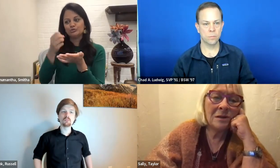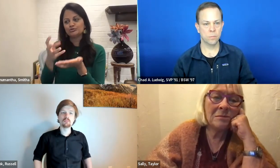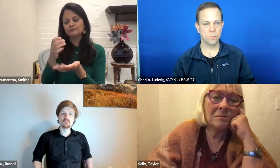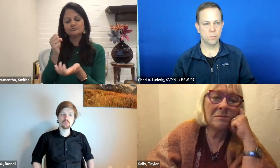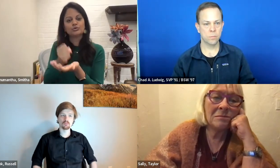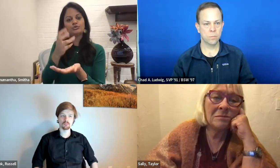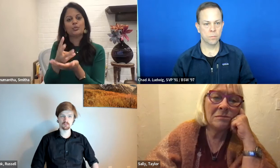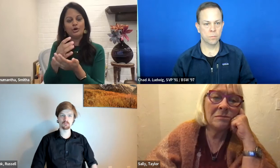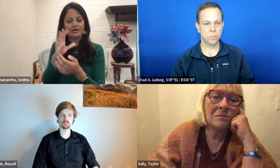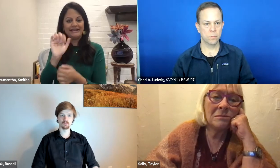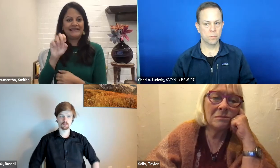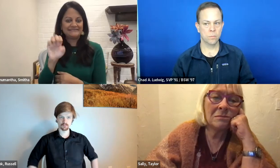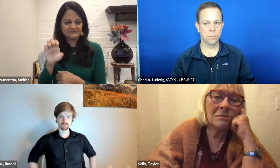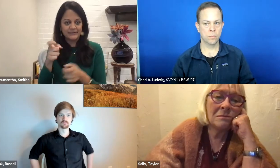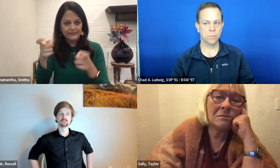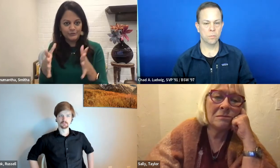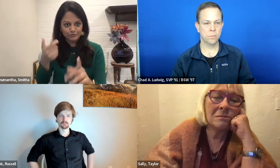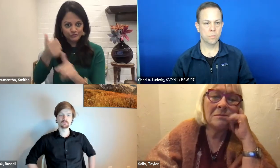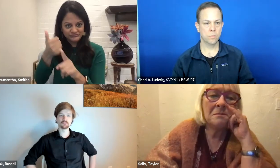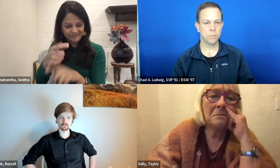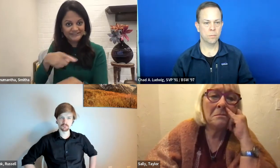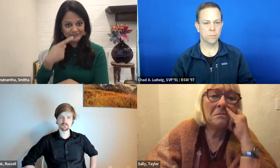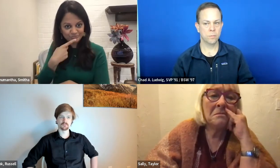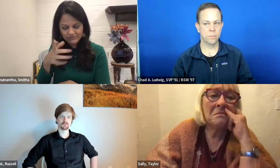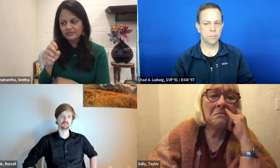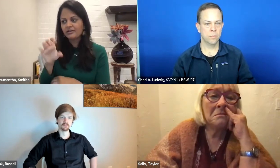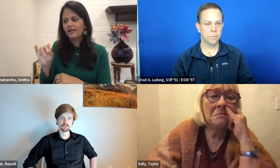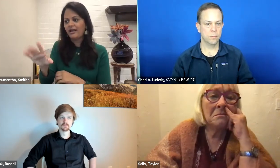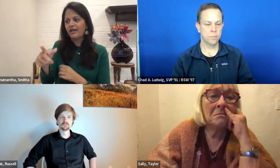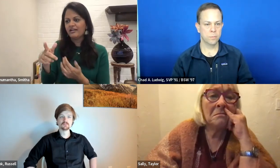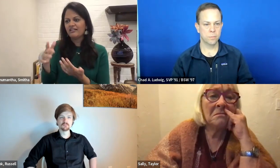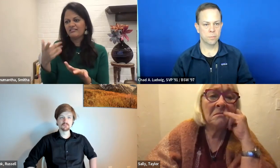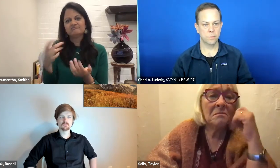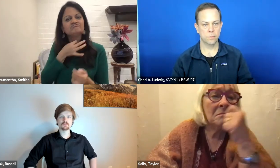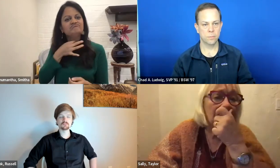The question came from a social worker, or a social worker case manager who is hearing.